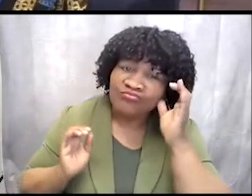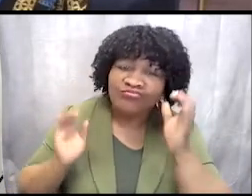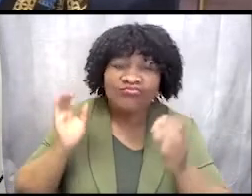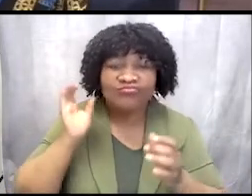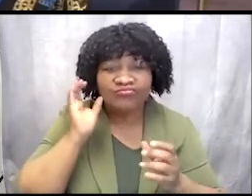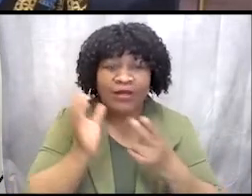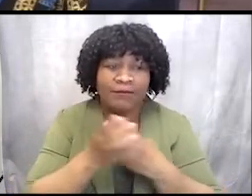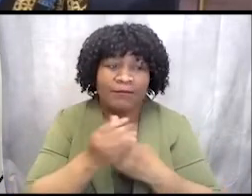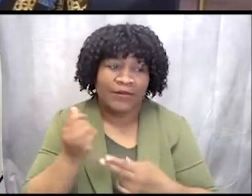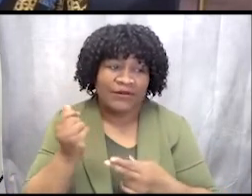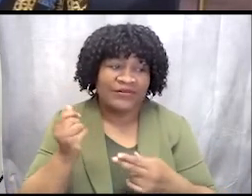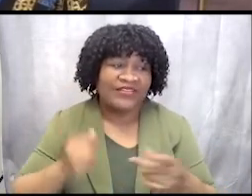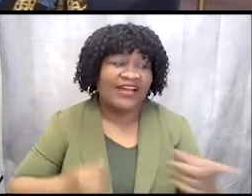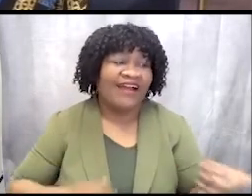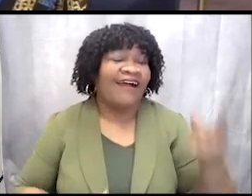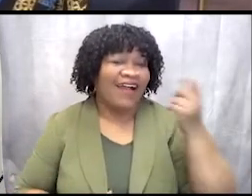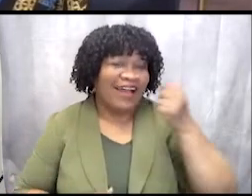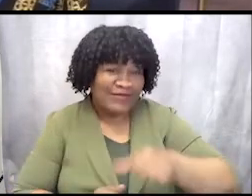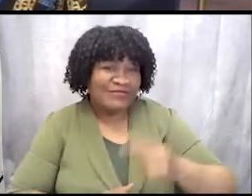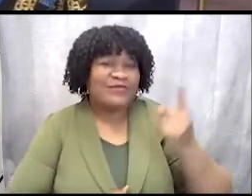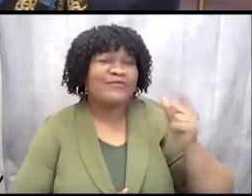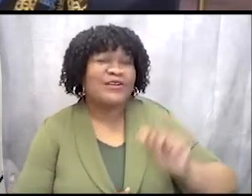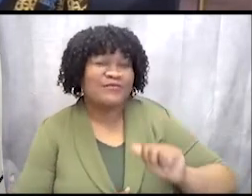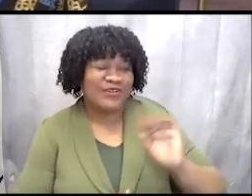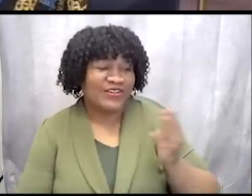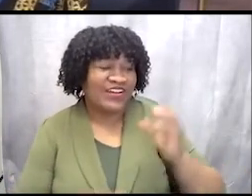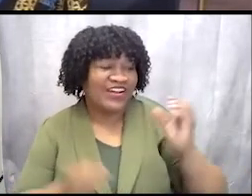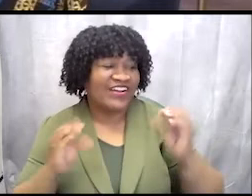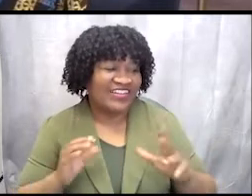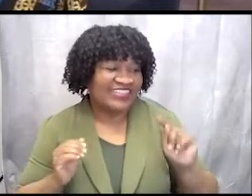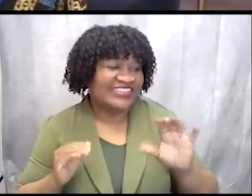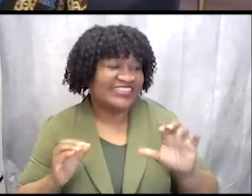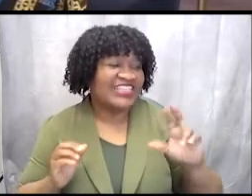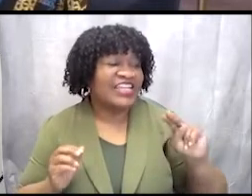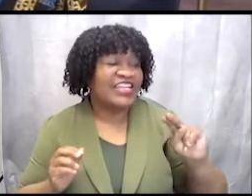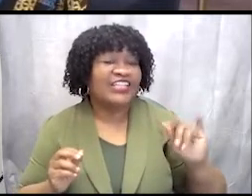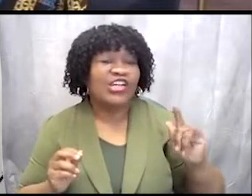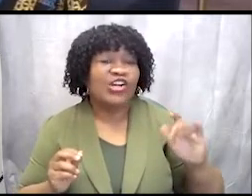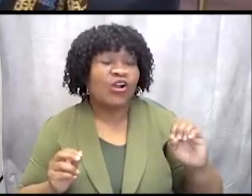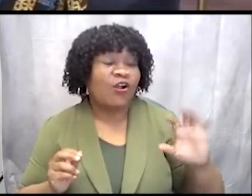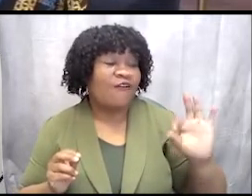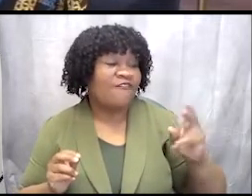Right, it makes me think of the work of one of our faculty colleagues here at TC, Nicole Furlonge, who directs the Klingenstein Center